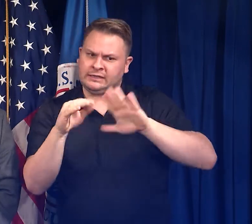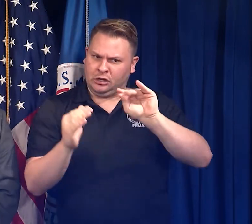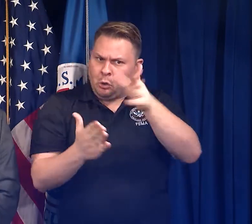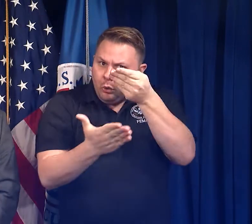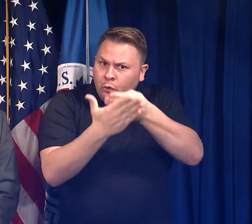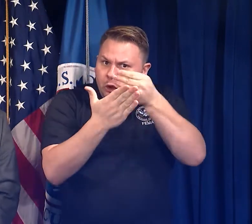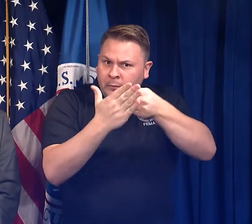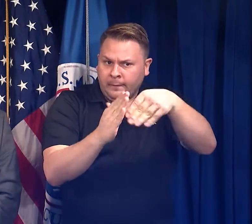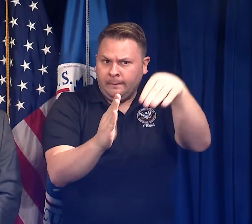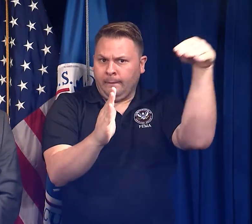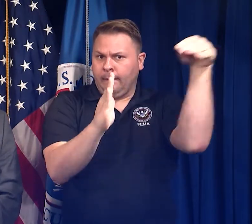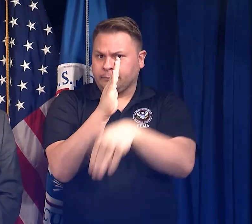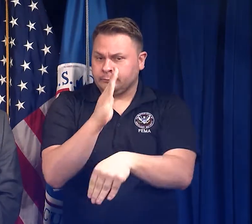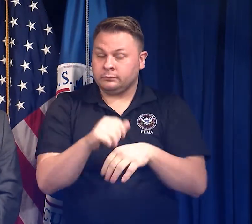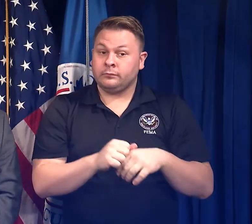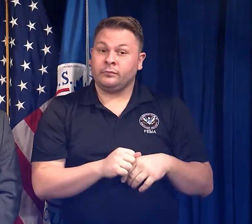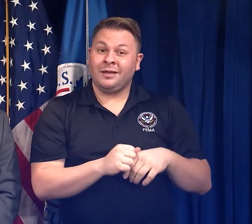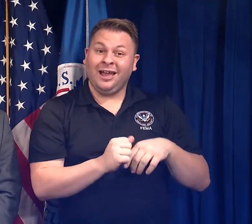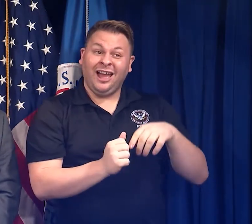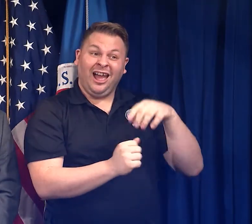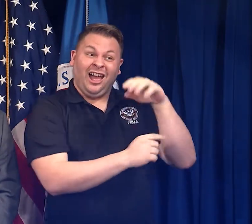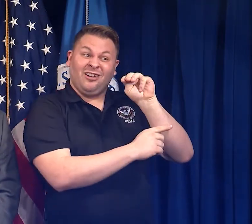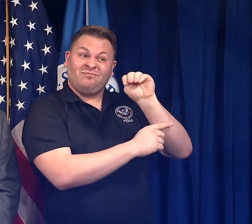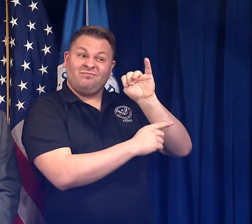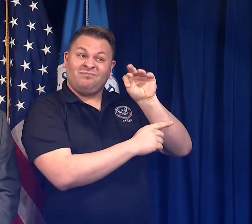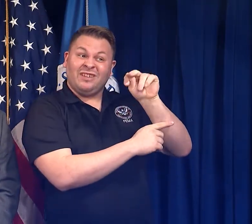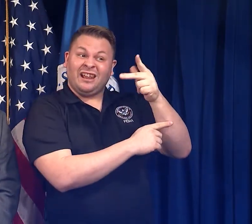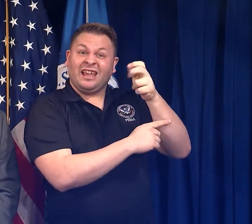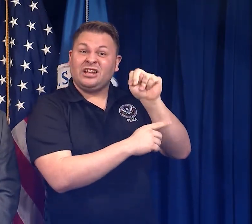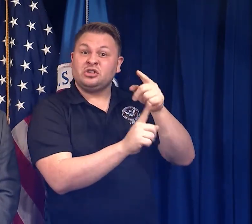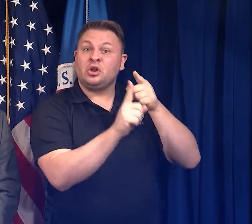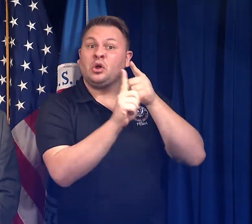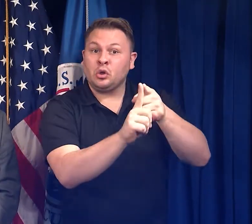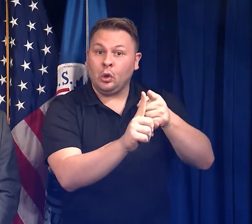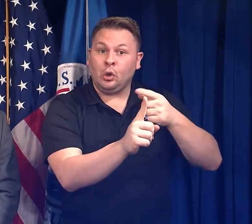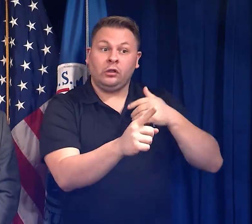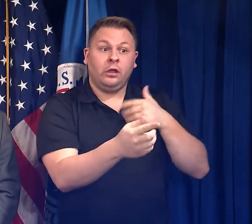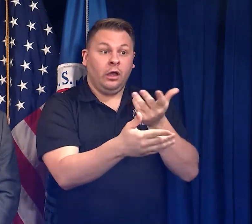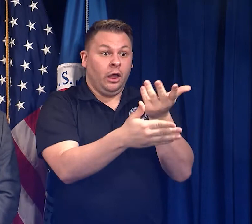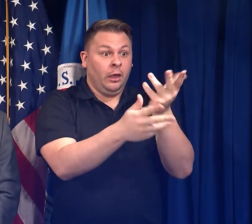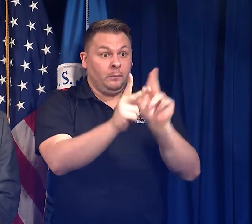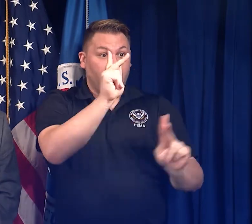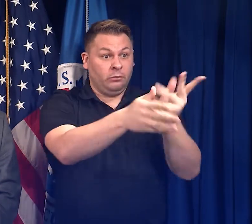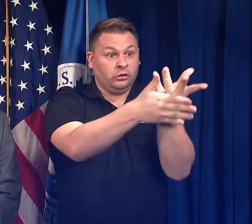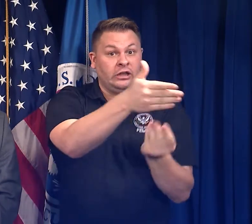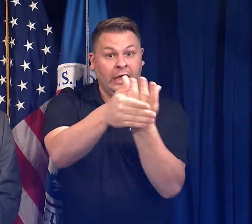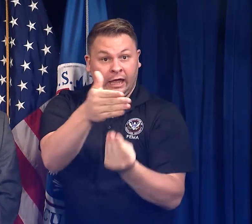Mitigation is the effort to reduce loss of life and property by lessening the impact of disasters.